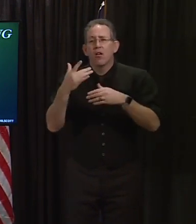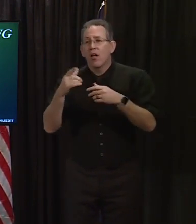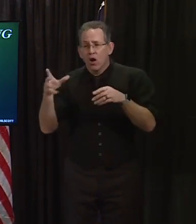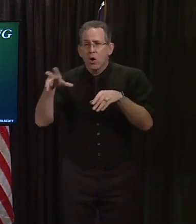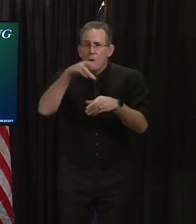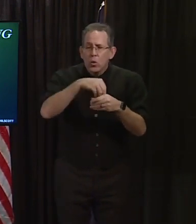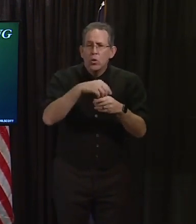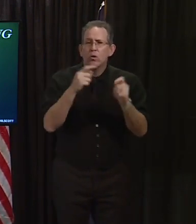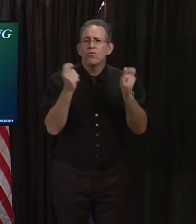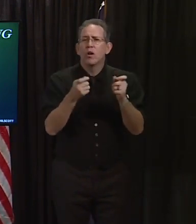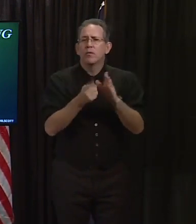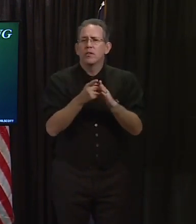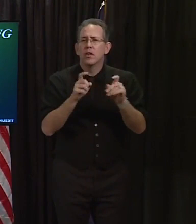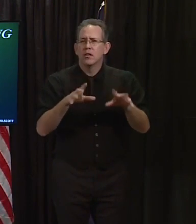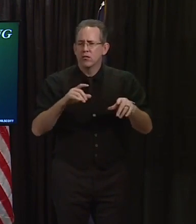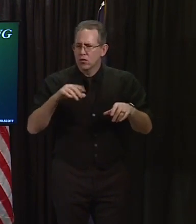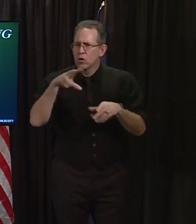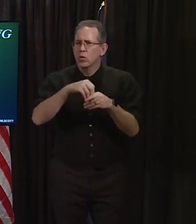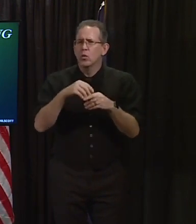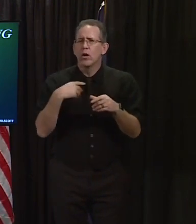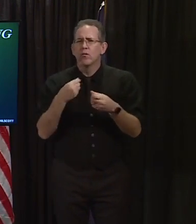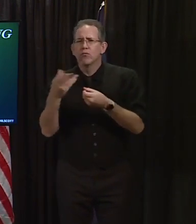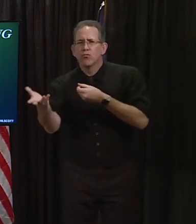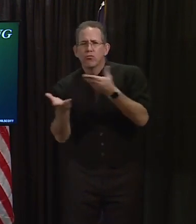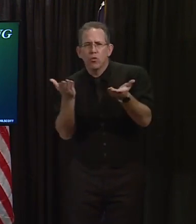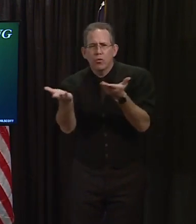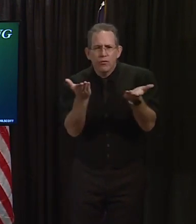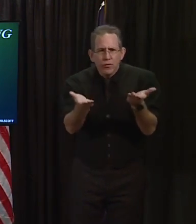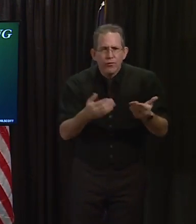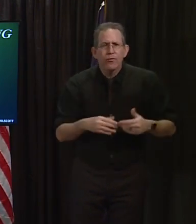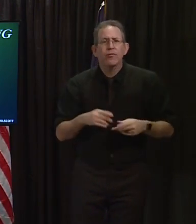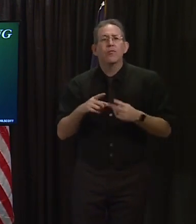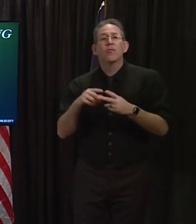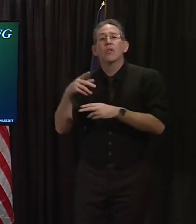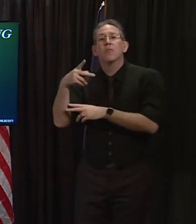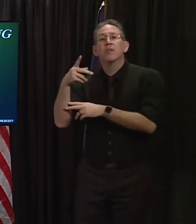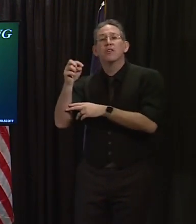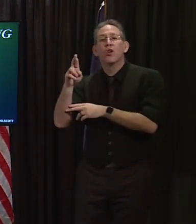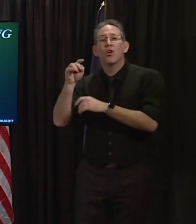testing locations at 30 sites across the state. In the next week there are a